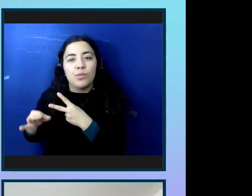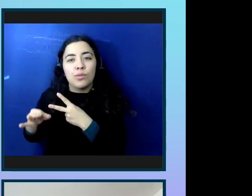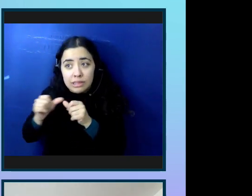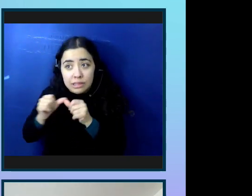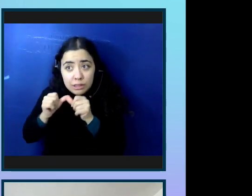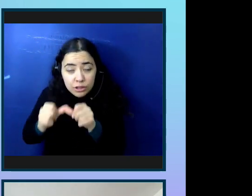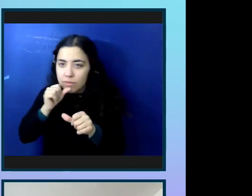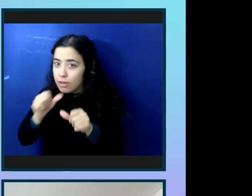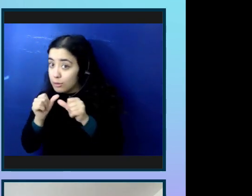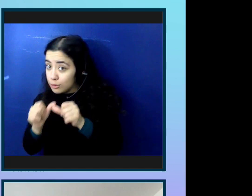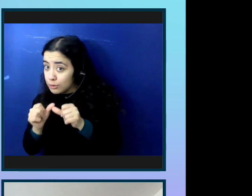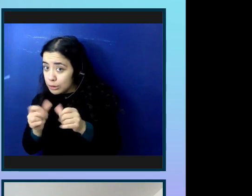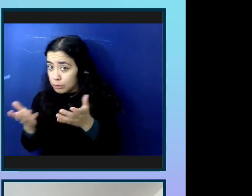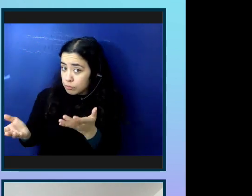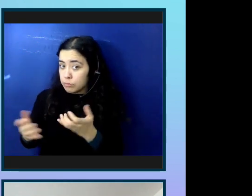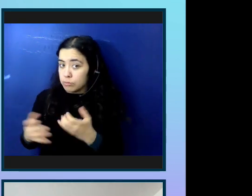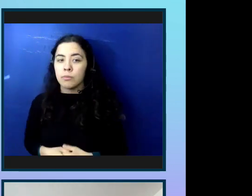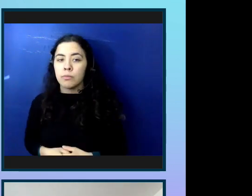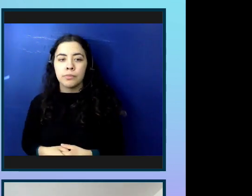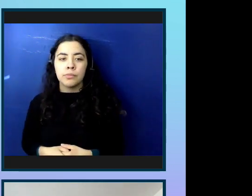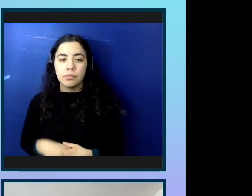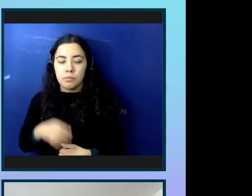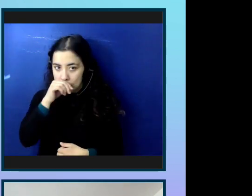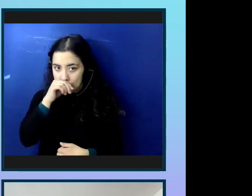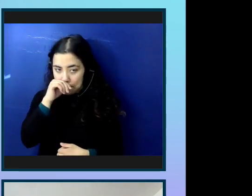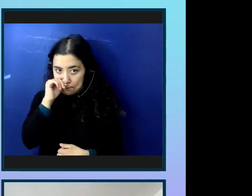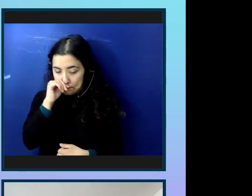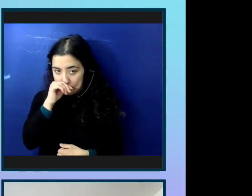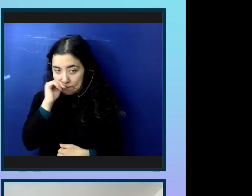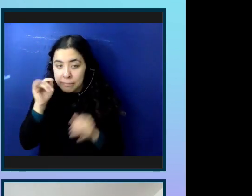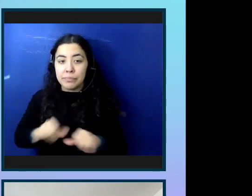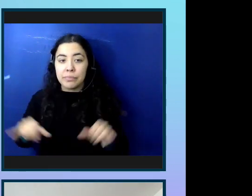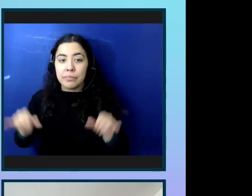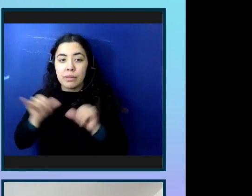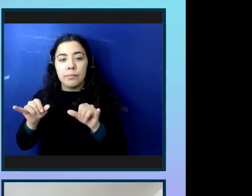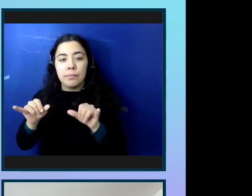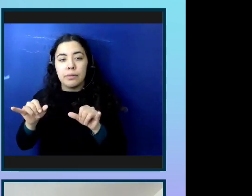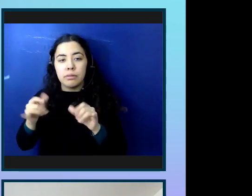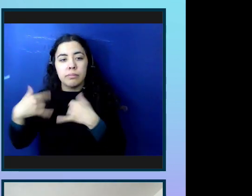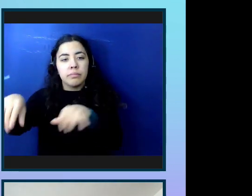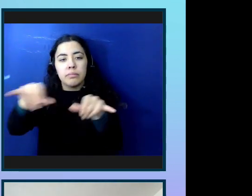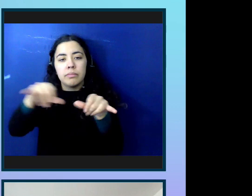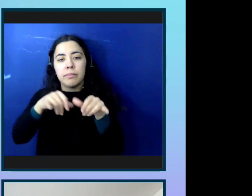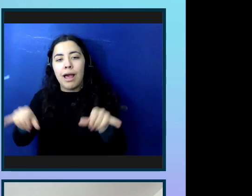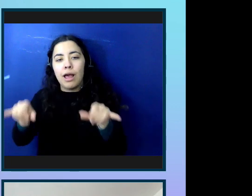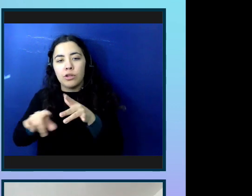So using common patterns in existing mental models is a great way of reducing cognitive load, there is no need to reinvent the wheel